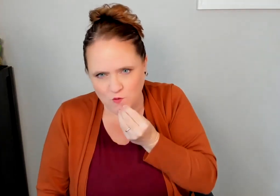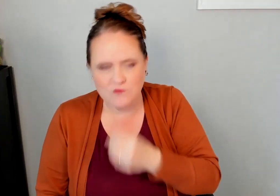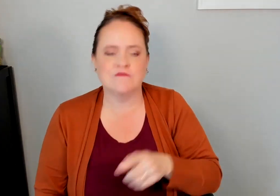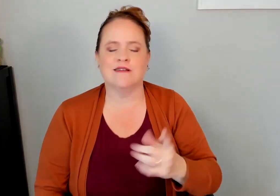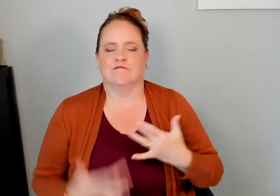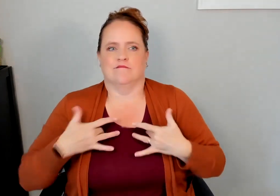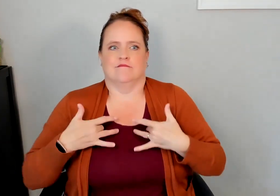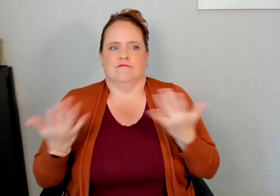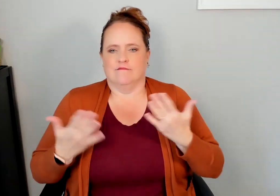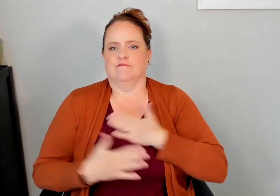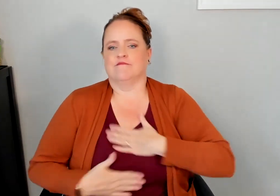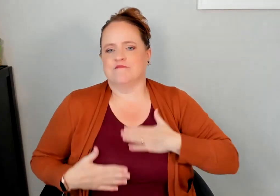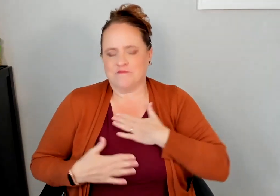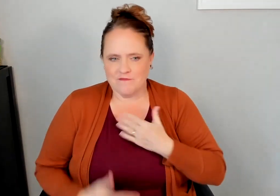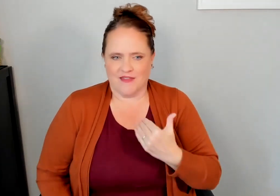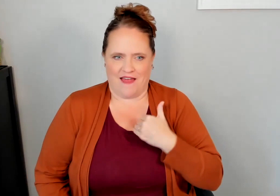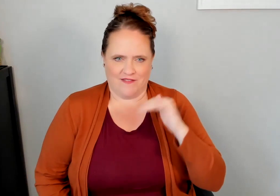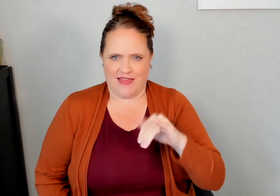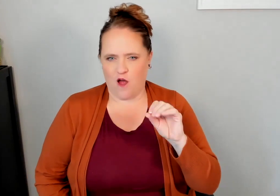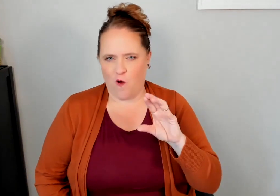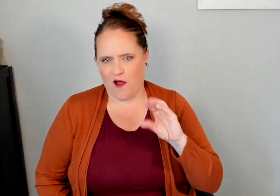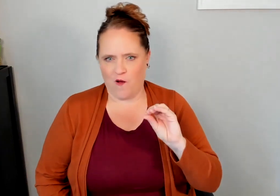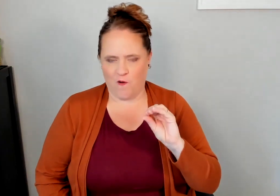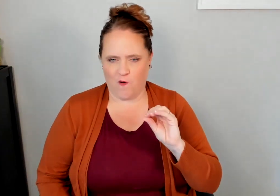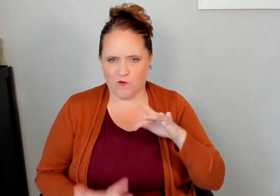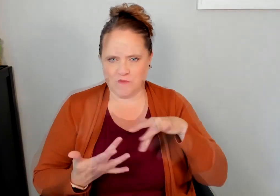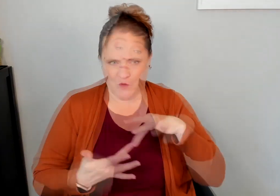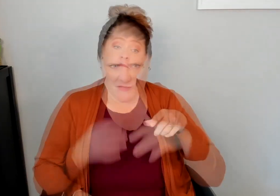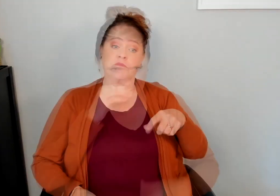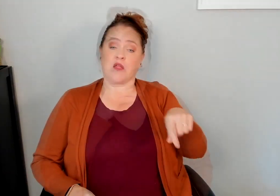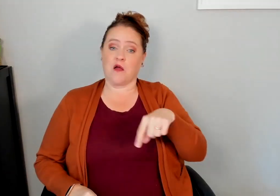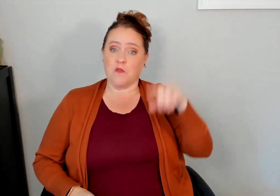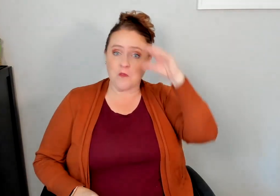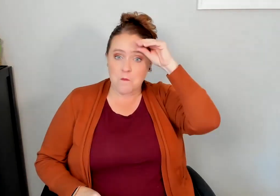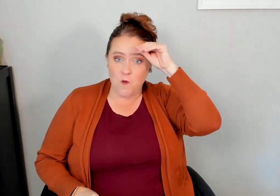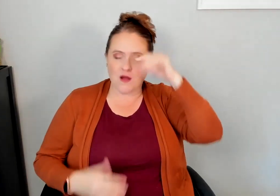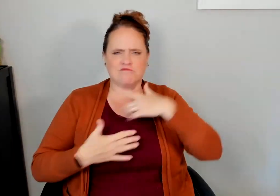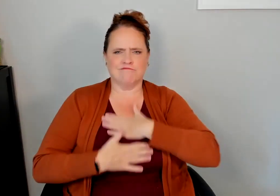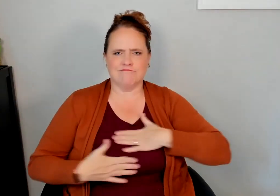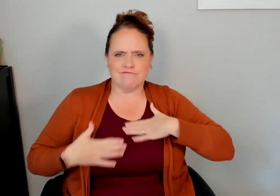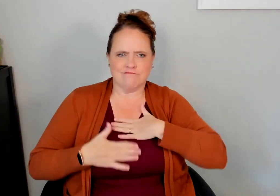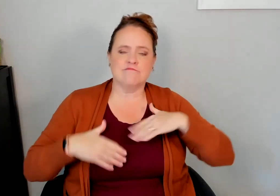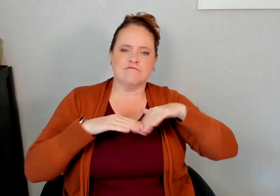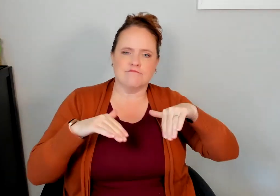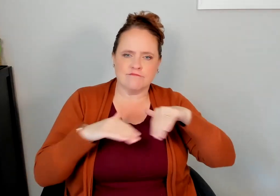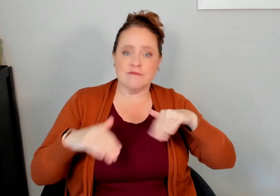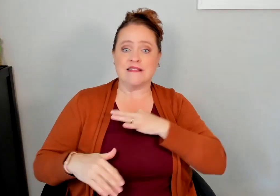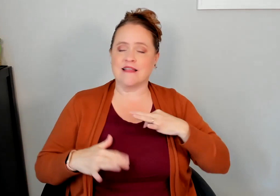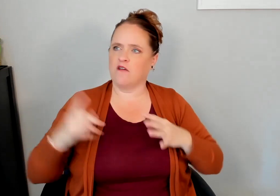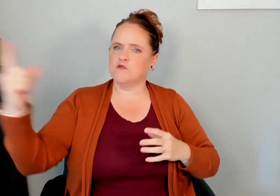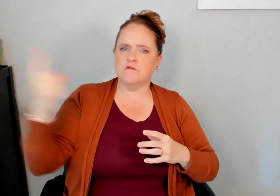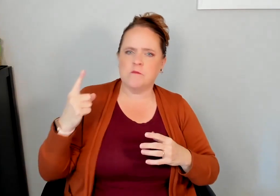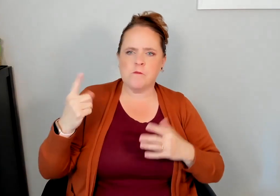was thrilled to have that oreo shake or oreo smoothie the boys really had fun in the pool